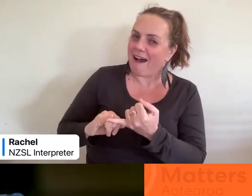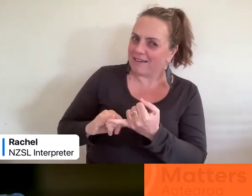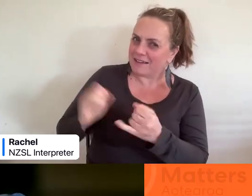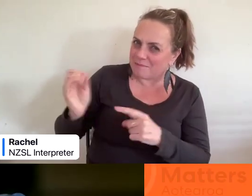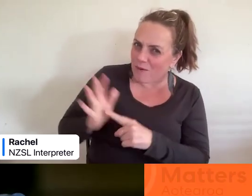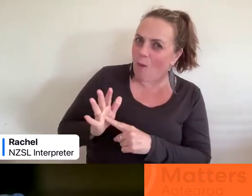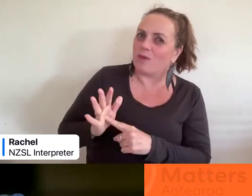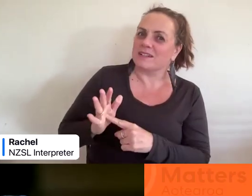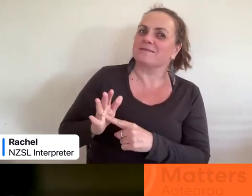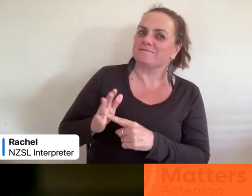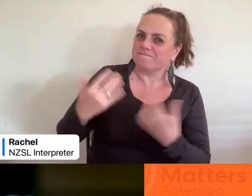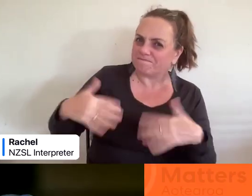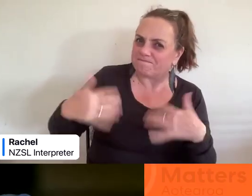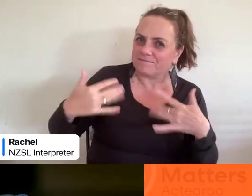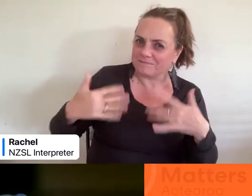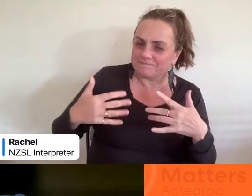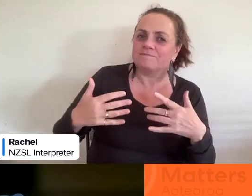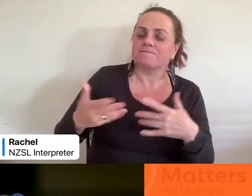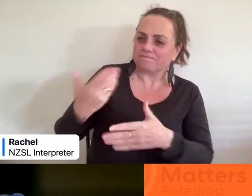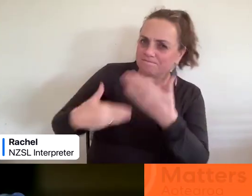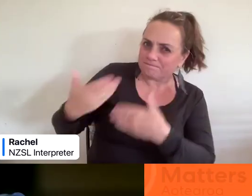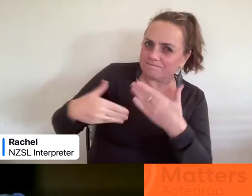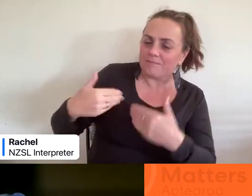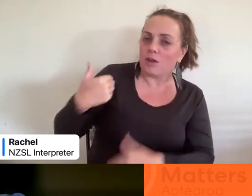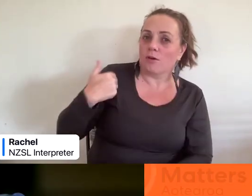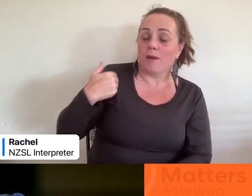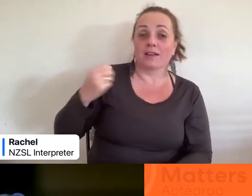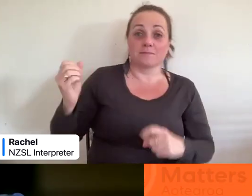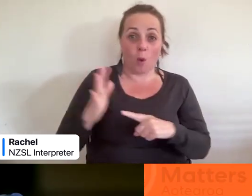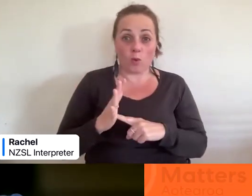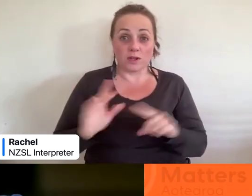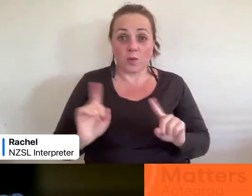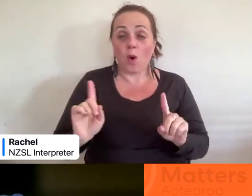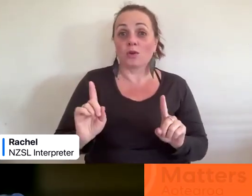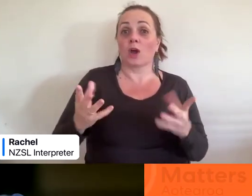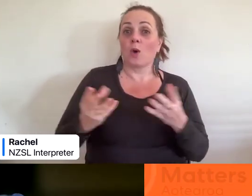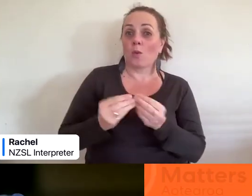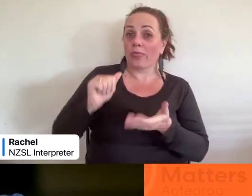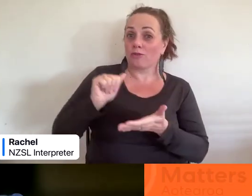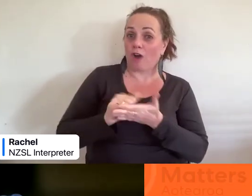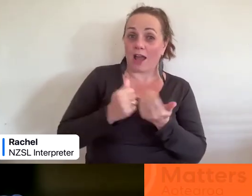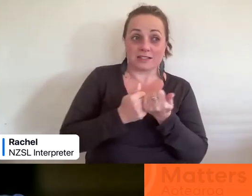and reminding us of the importance that with the right support we can do anything,